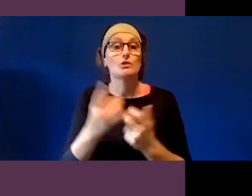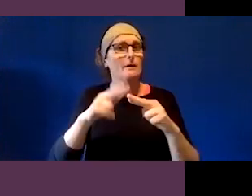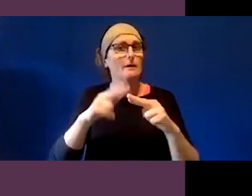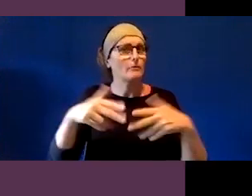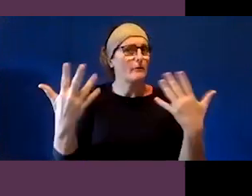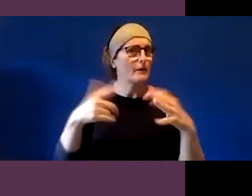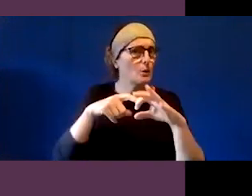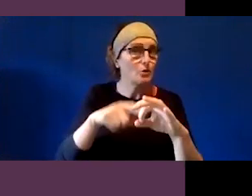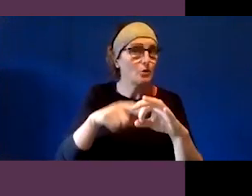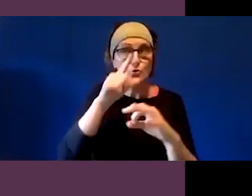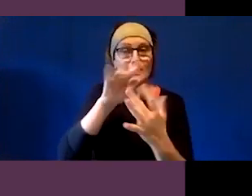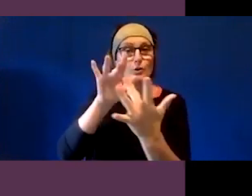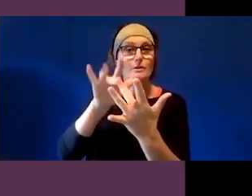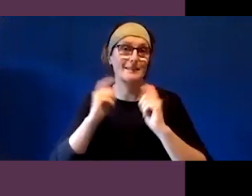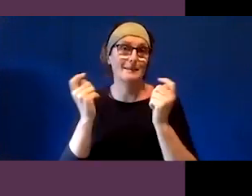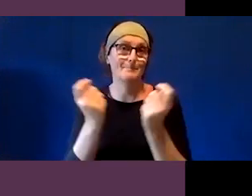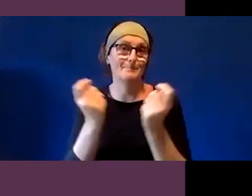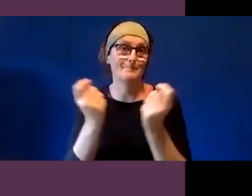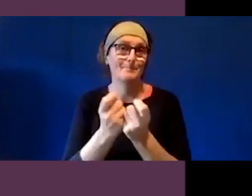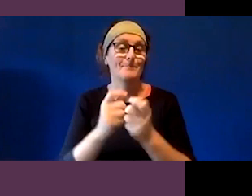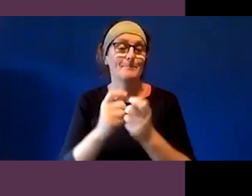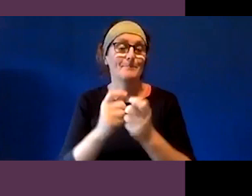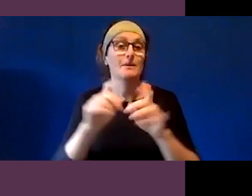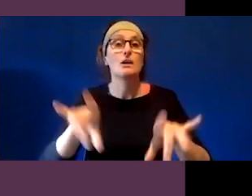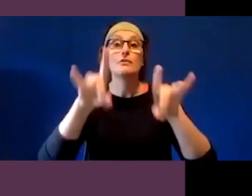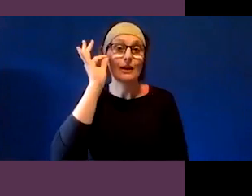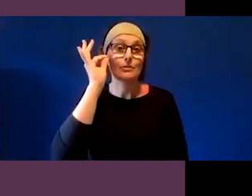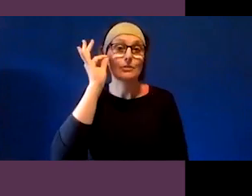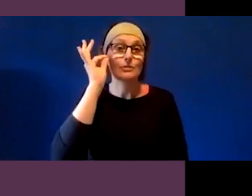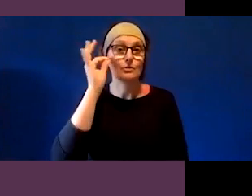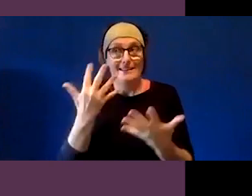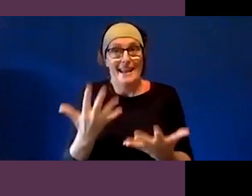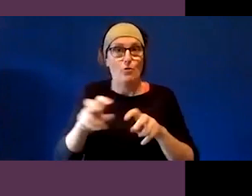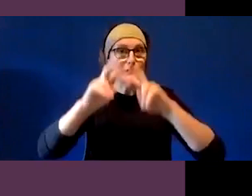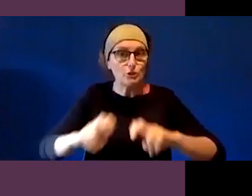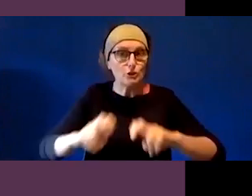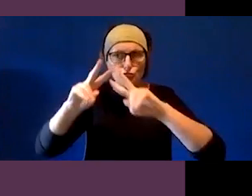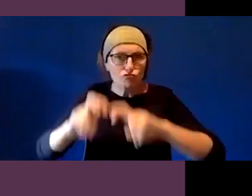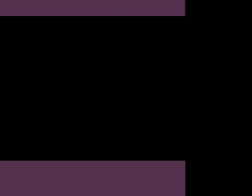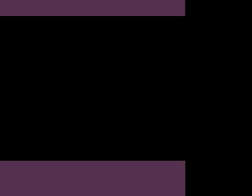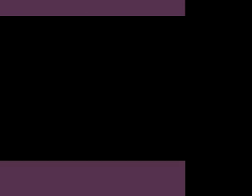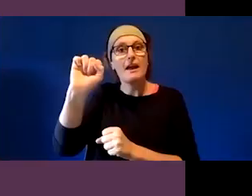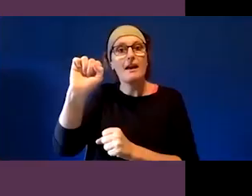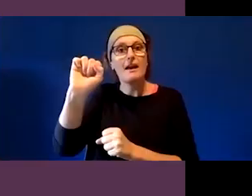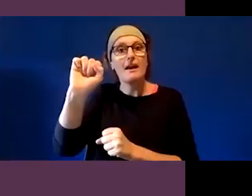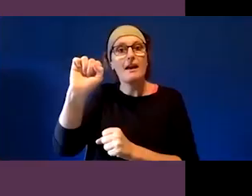Then the Australia Council is actively doing research at the moment to understand the impact of COVID-19 on our sector. And we have developed a range of